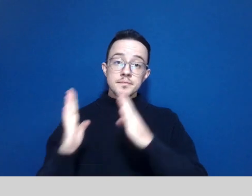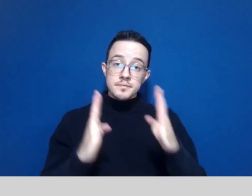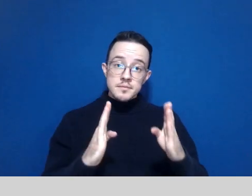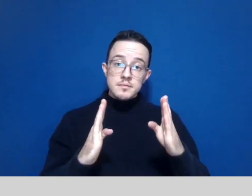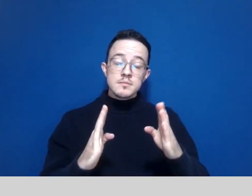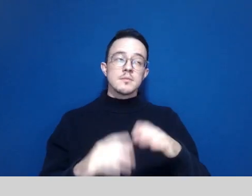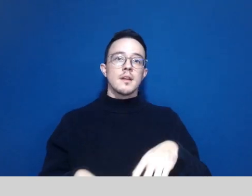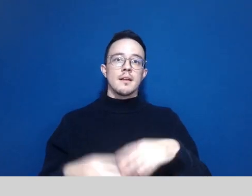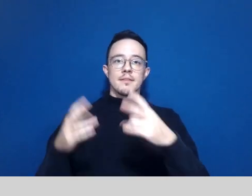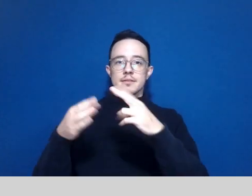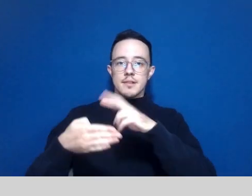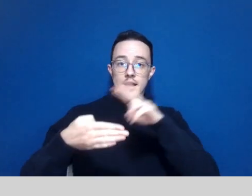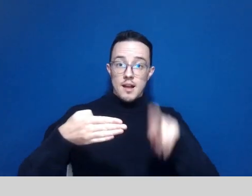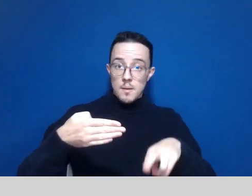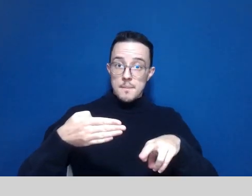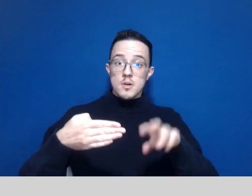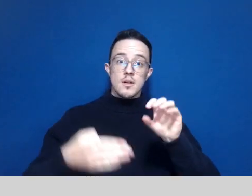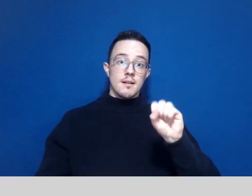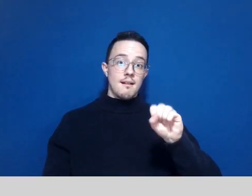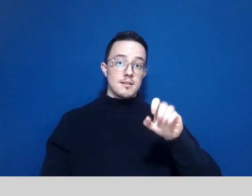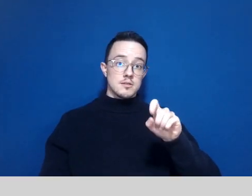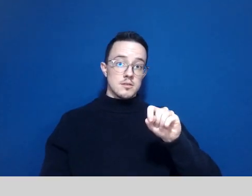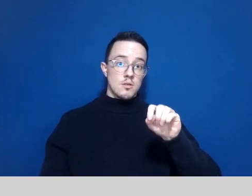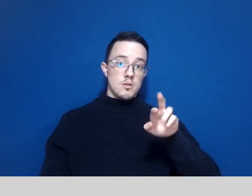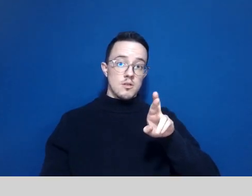we have this output SRT